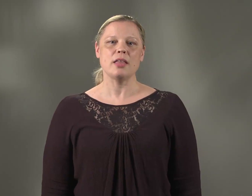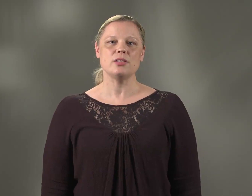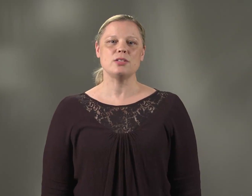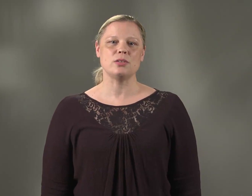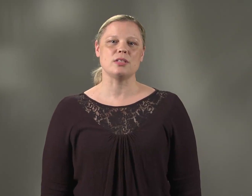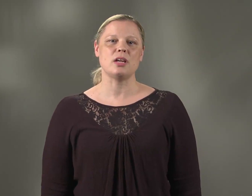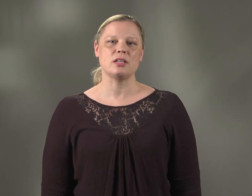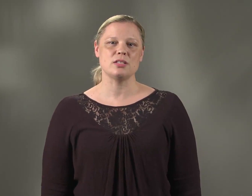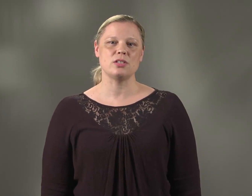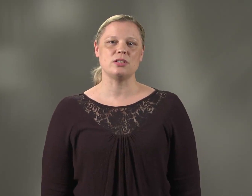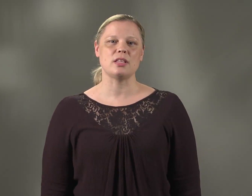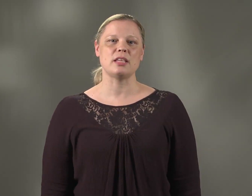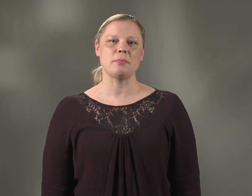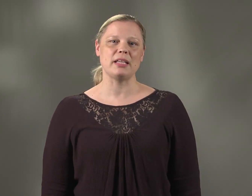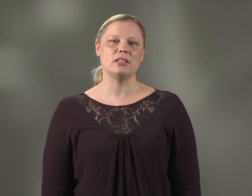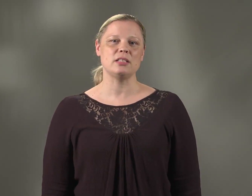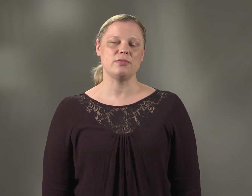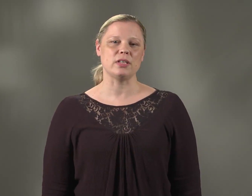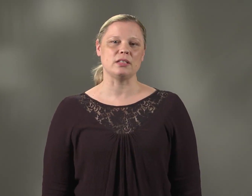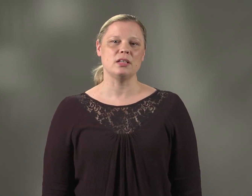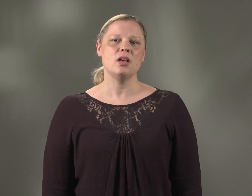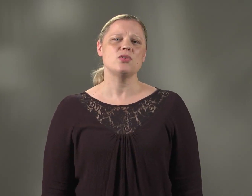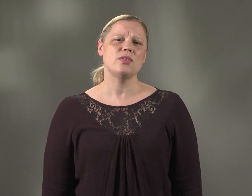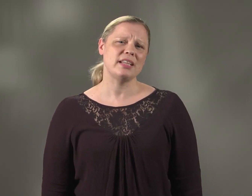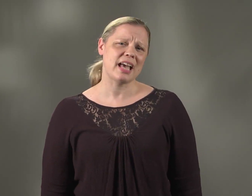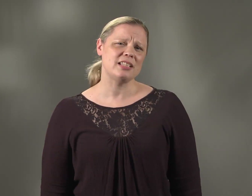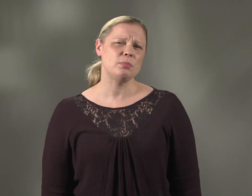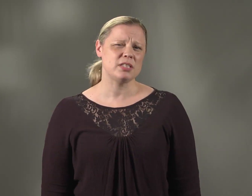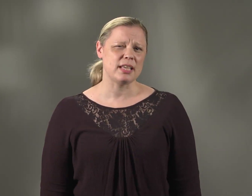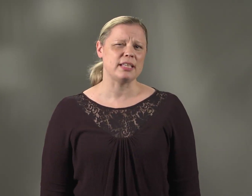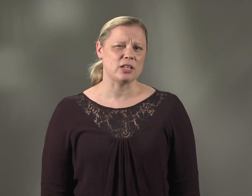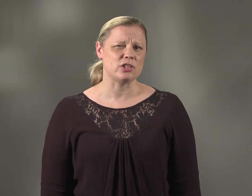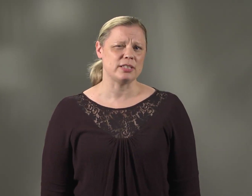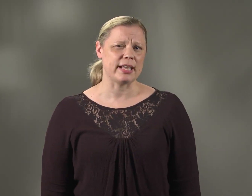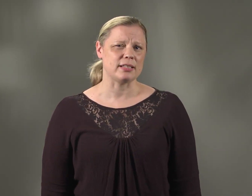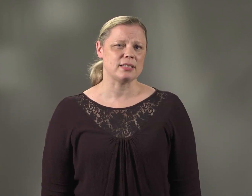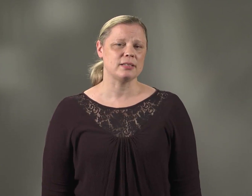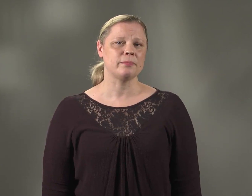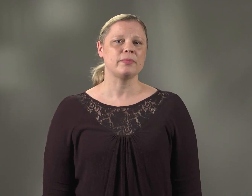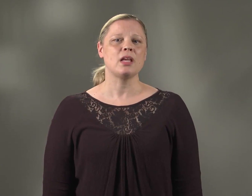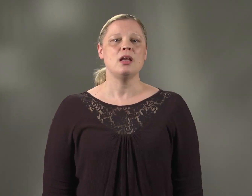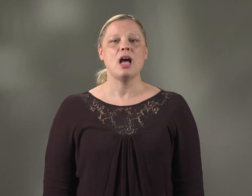Other students are concerned that they might look different so they nod to pretend they understand.